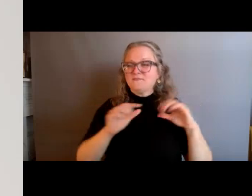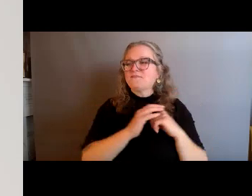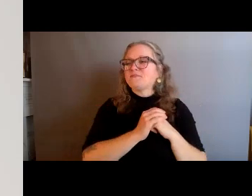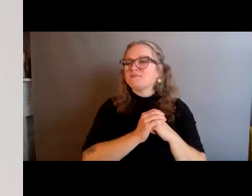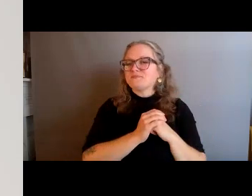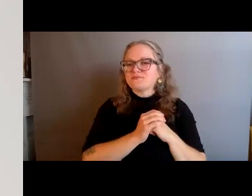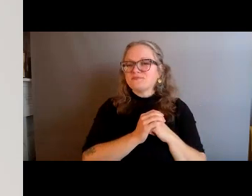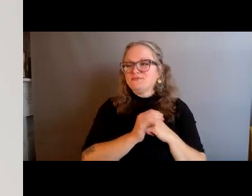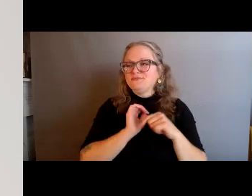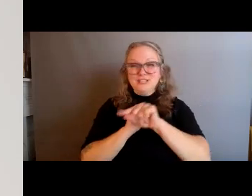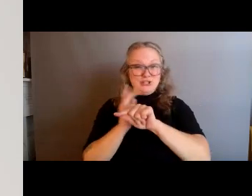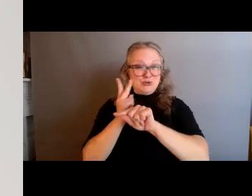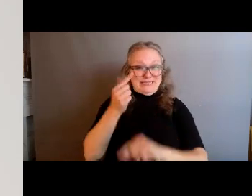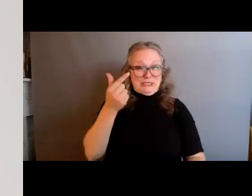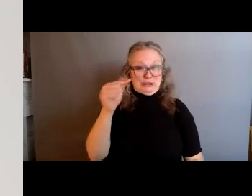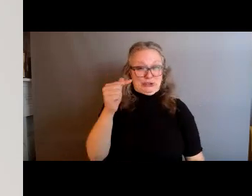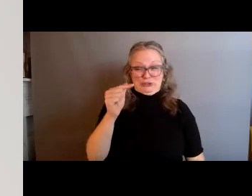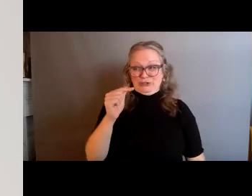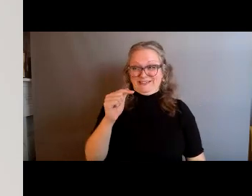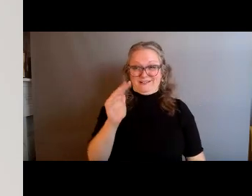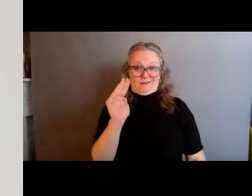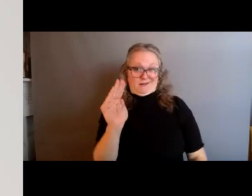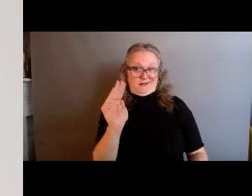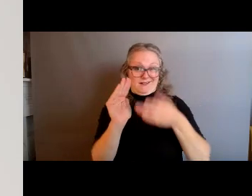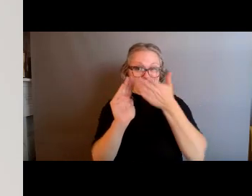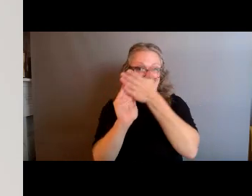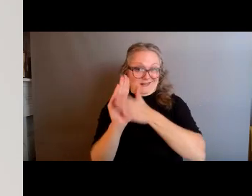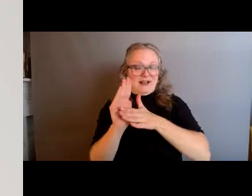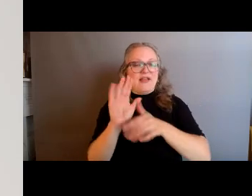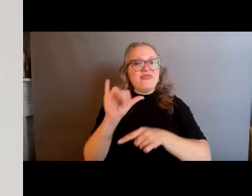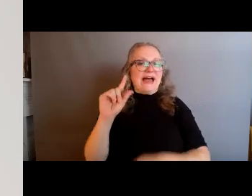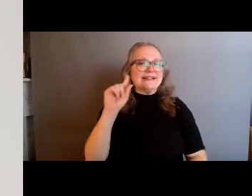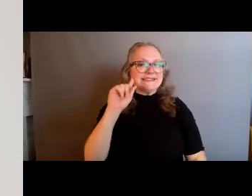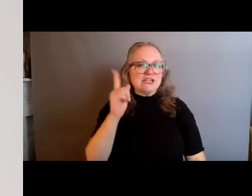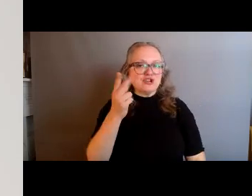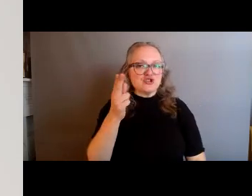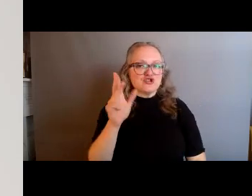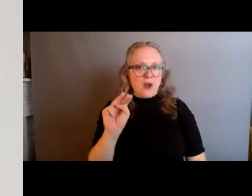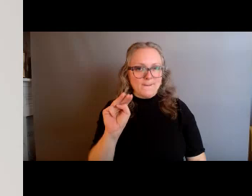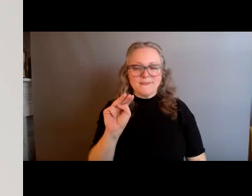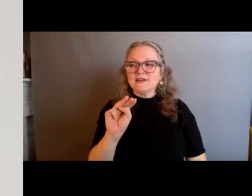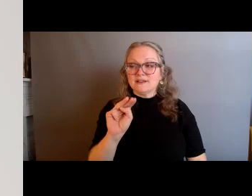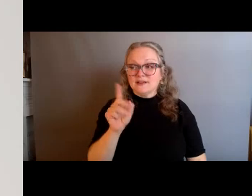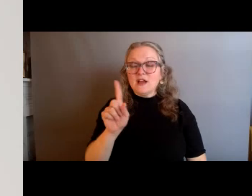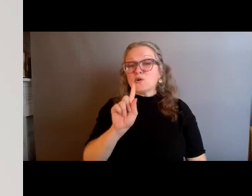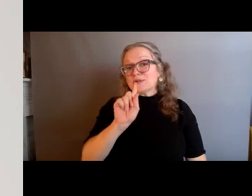Right here, this green thing is the ear drum. So there's actually three parts of the ear.